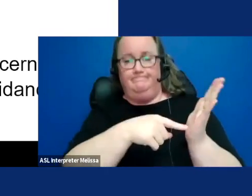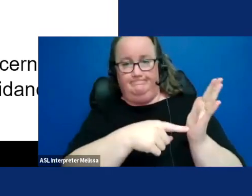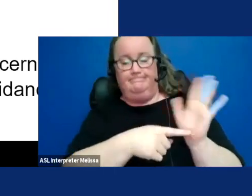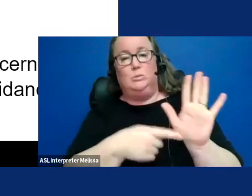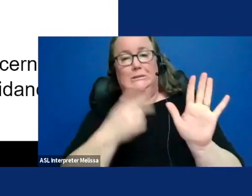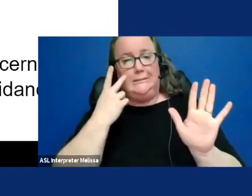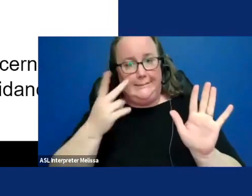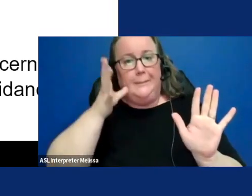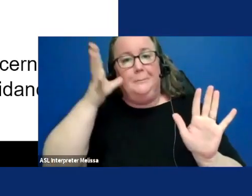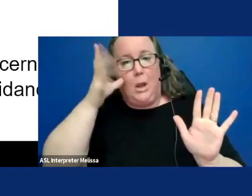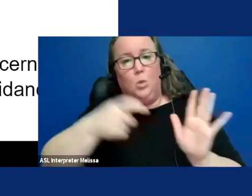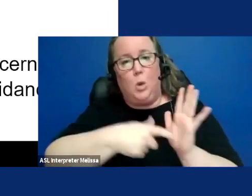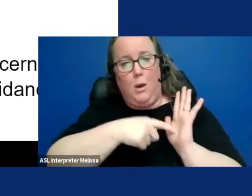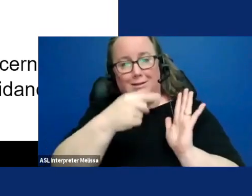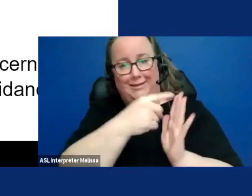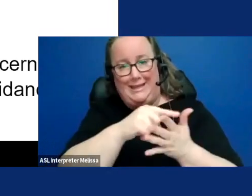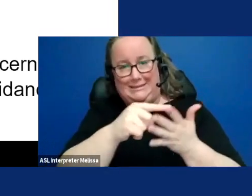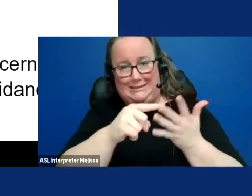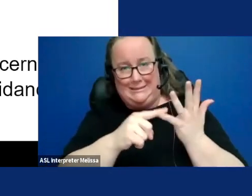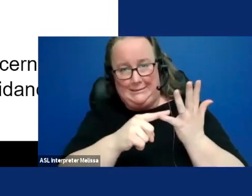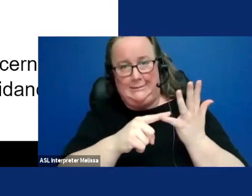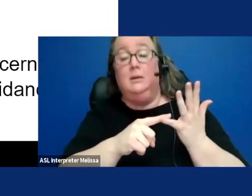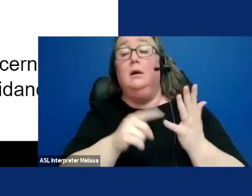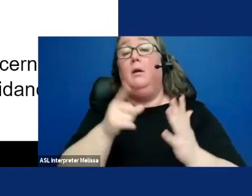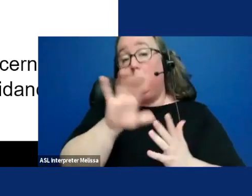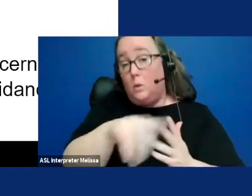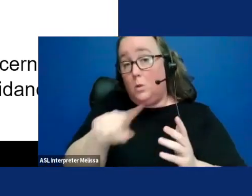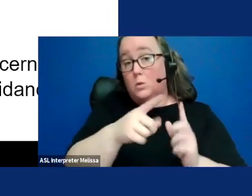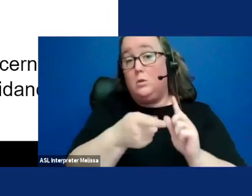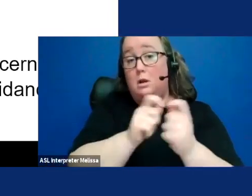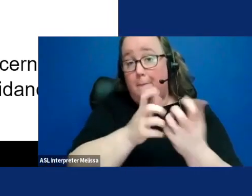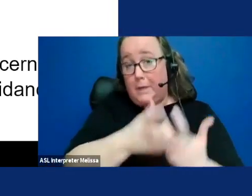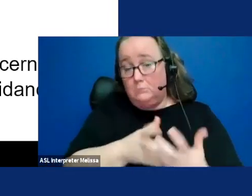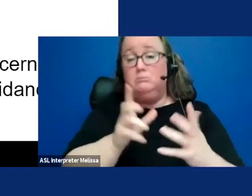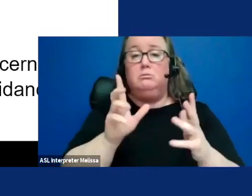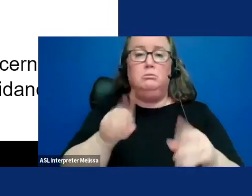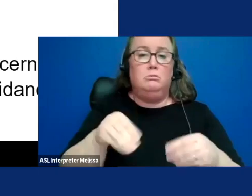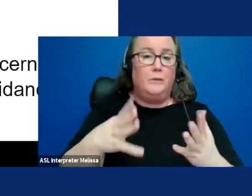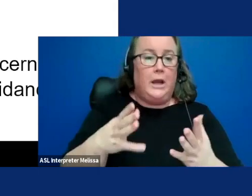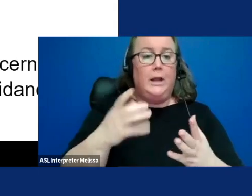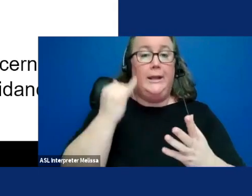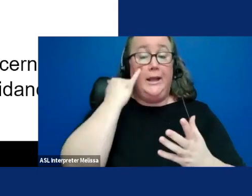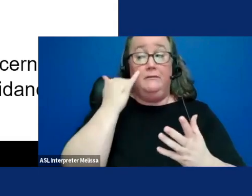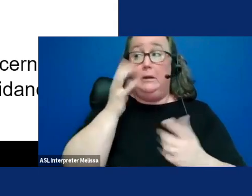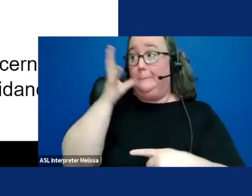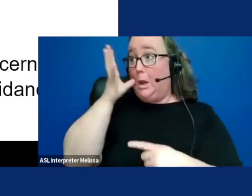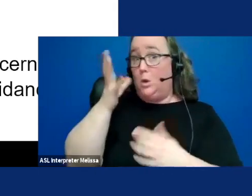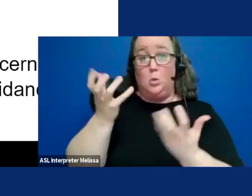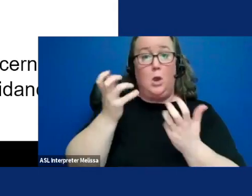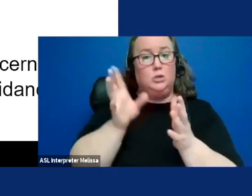Those accommodations can be used for how a parent requests a transcript or how a parent testifies,